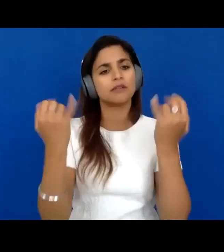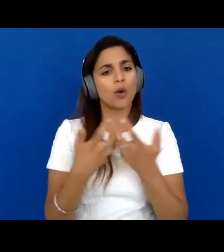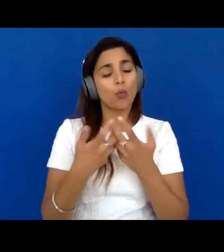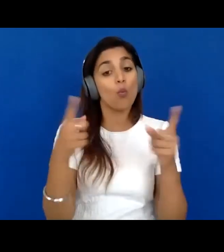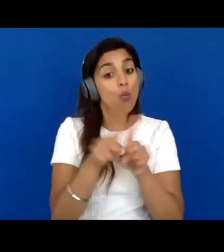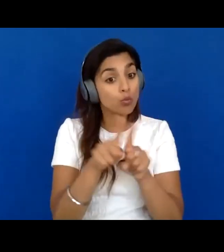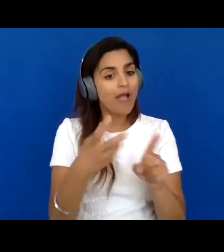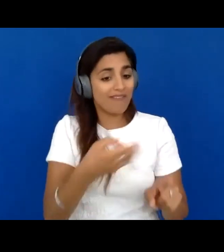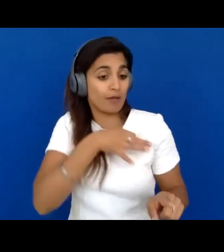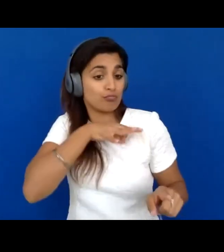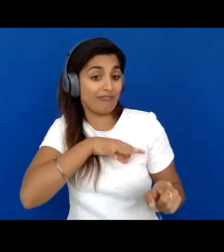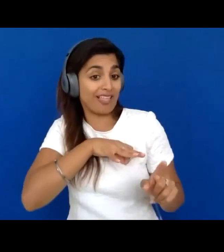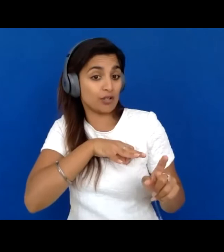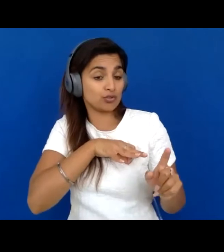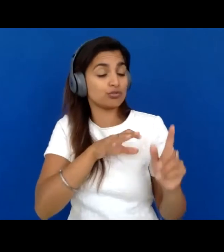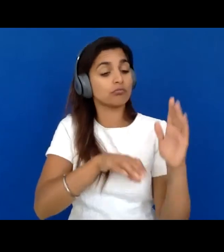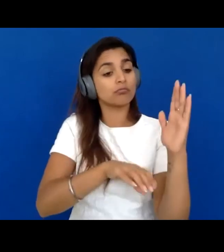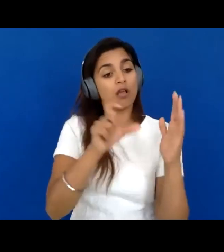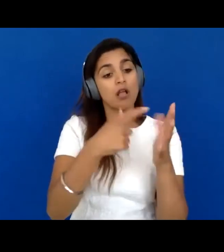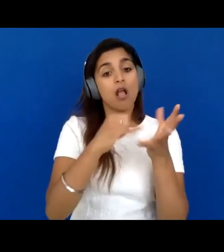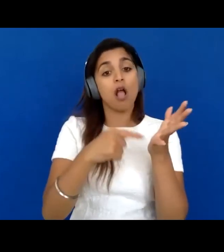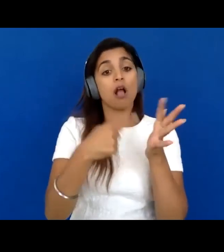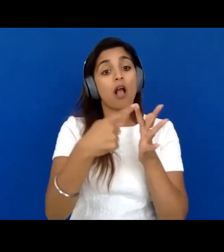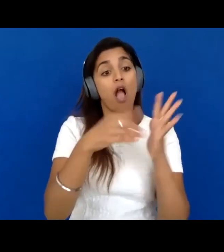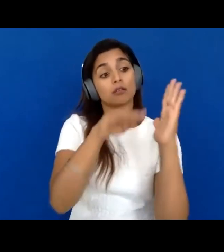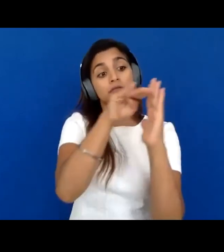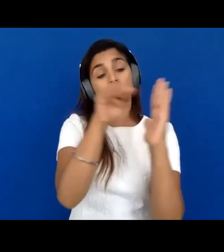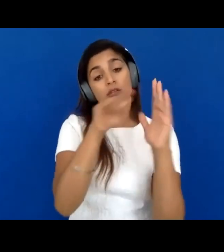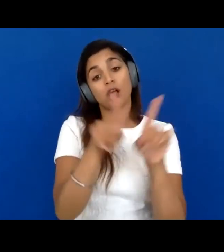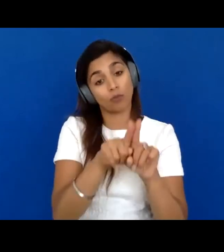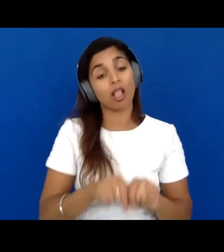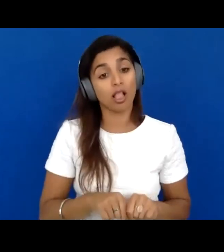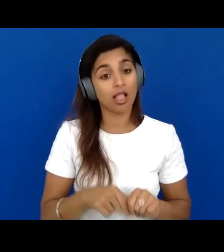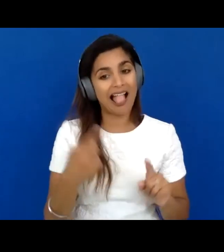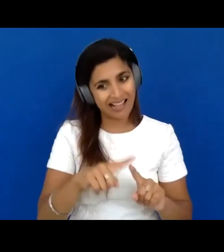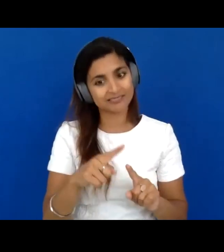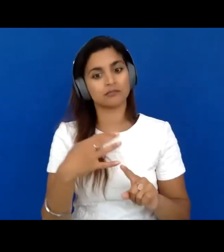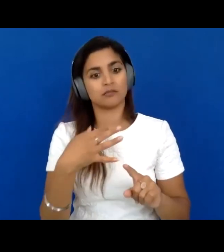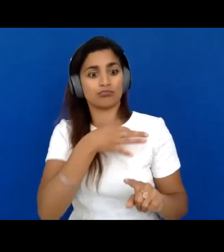and there is race in the other and race and caste work together as well finally